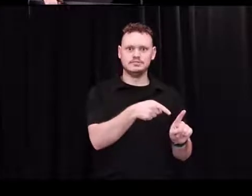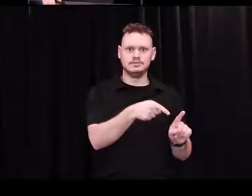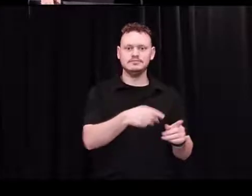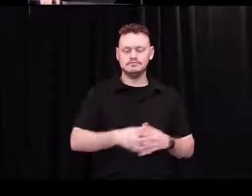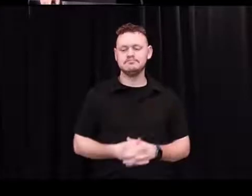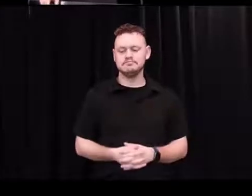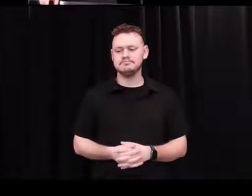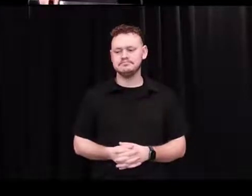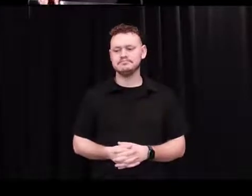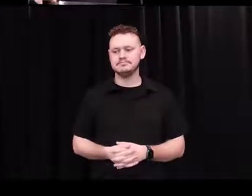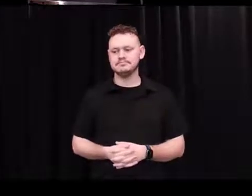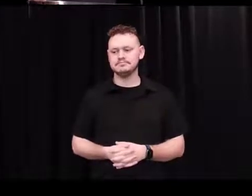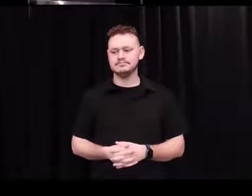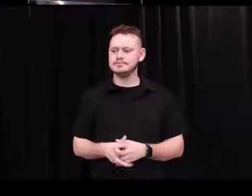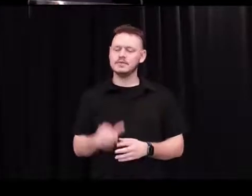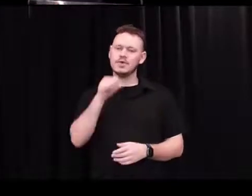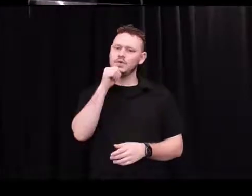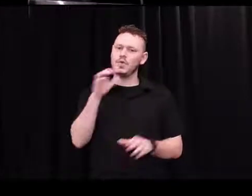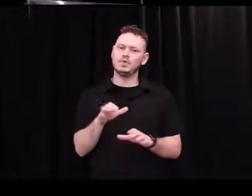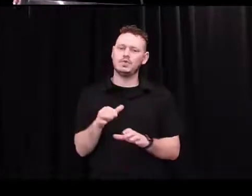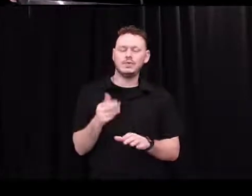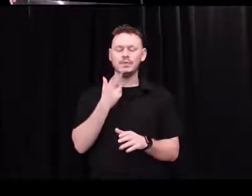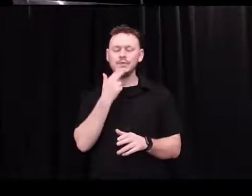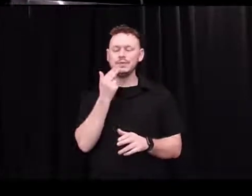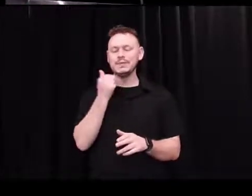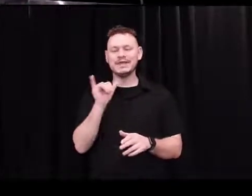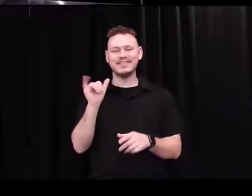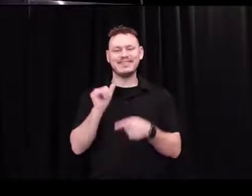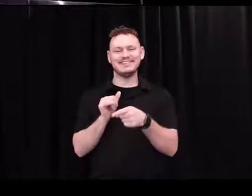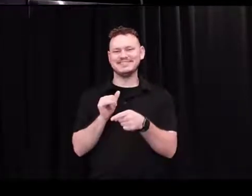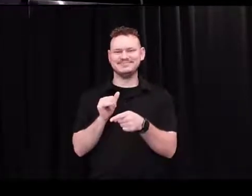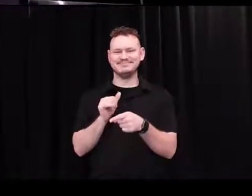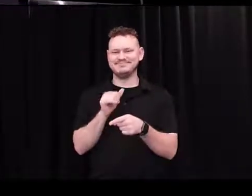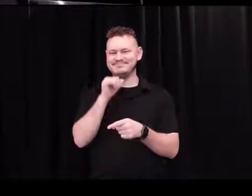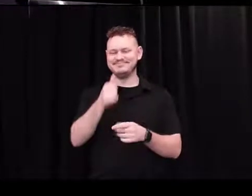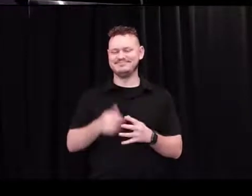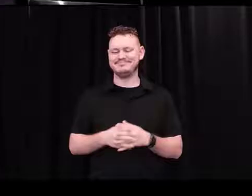Don't do super cutesy things like this. You might see this slide a lot in accessibility